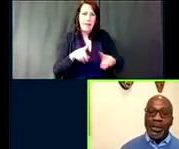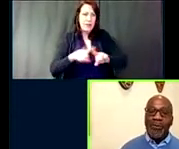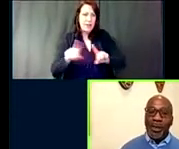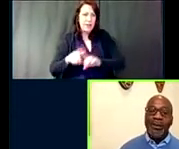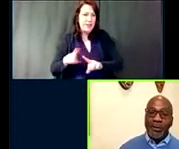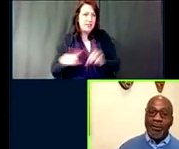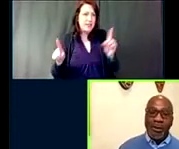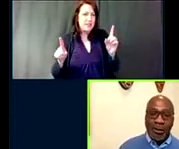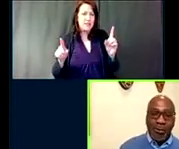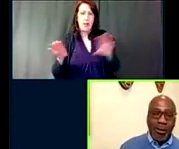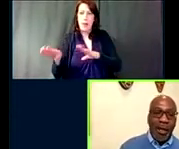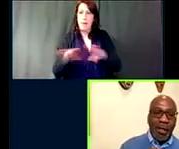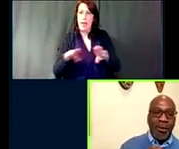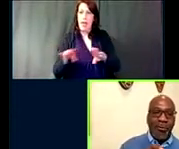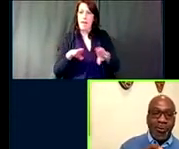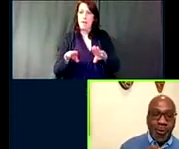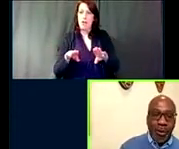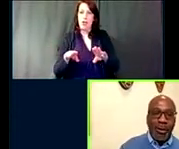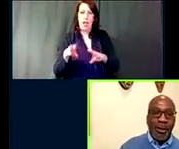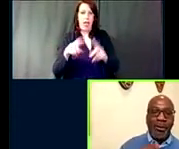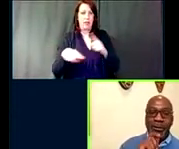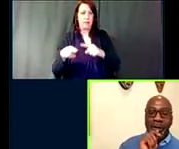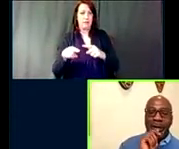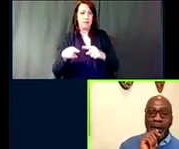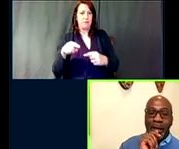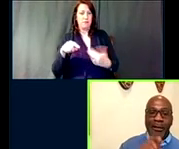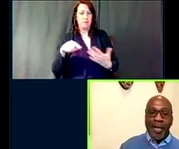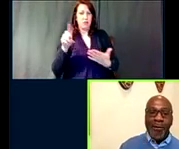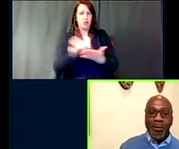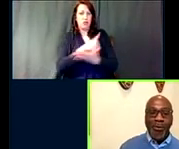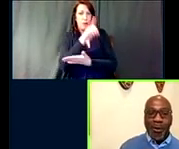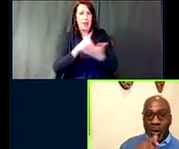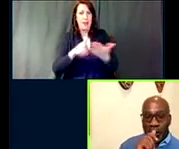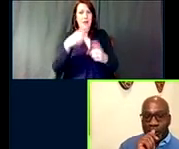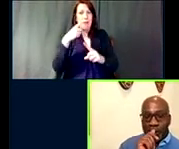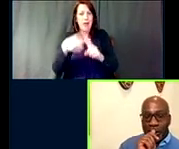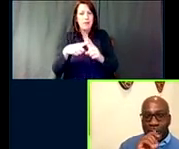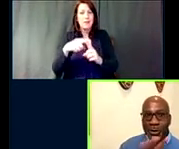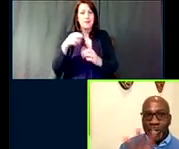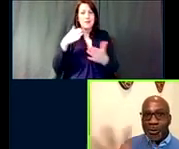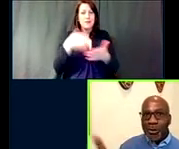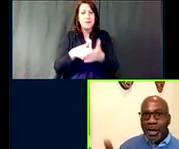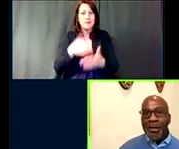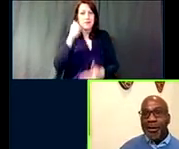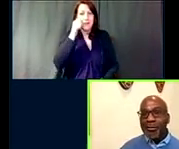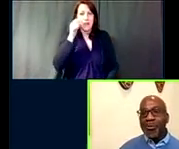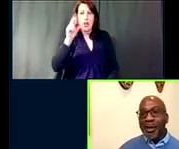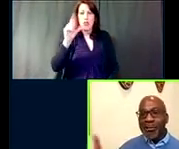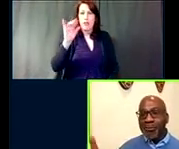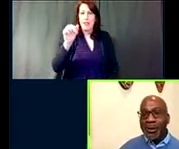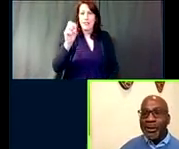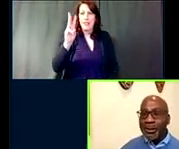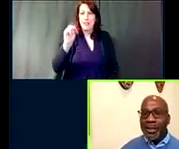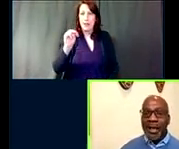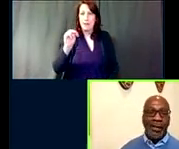ALLOSTATIC LOAD, CULTURAL FACTORS, BEHAVIORAL DIFFERENTIAL, DISCRIMINATION AND